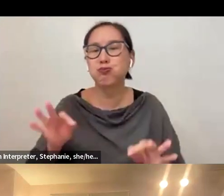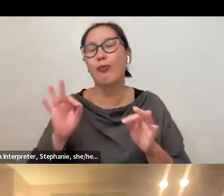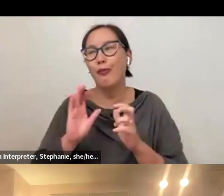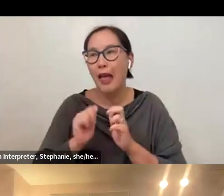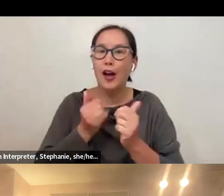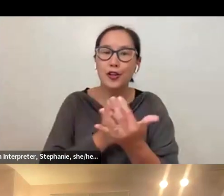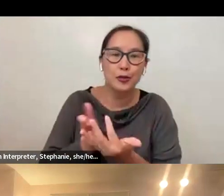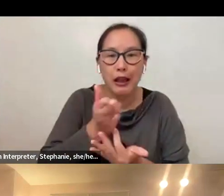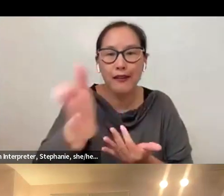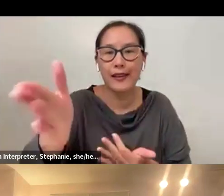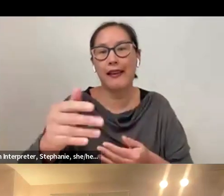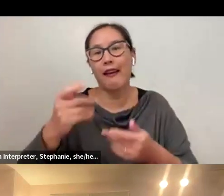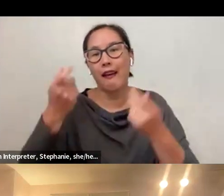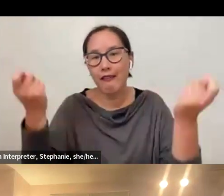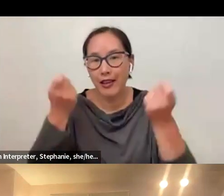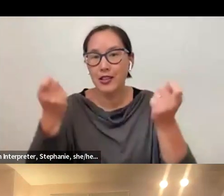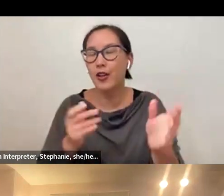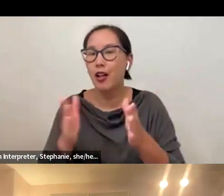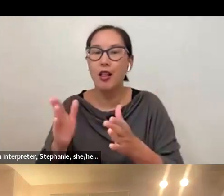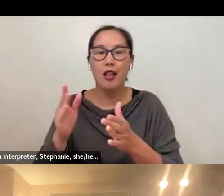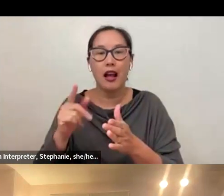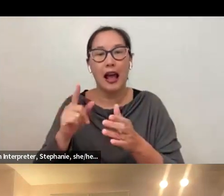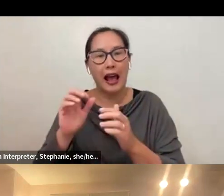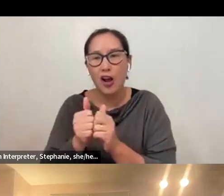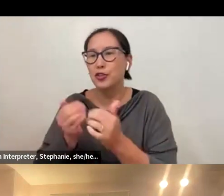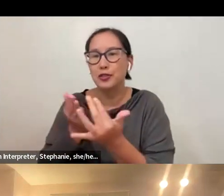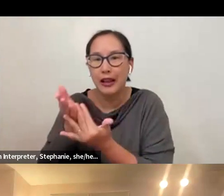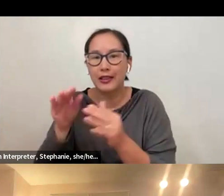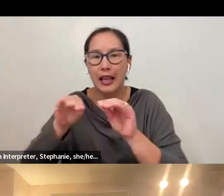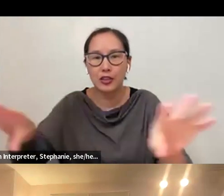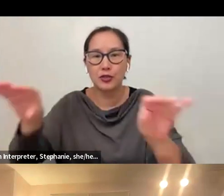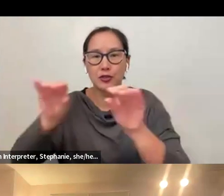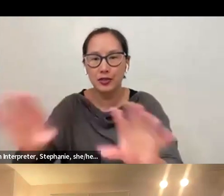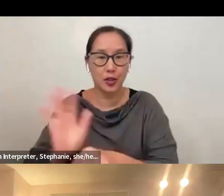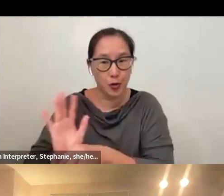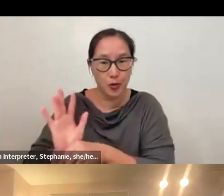if you can't like, find or afford for there to be someone to do it for you.